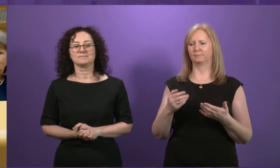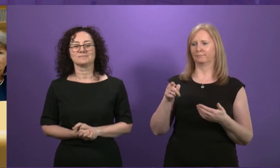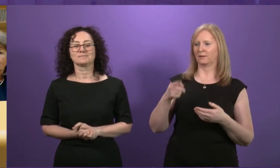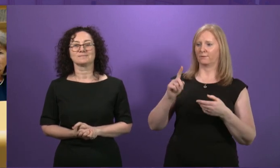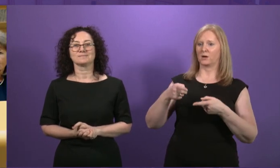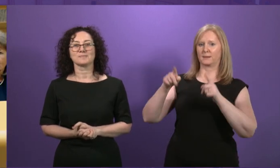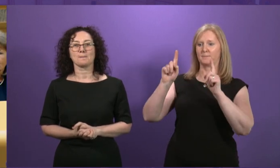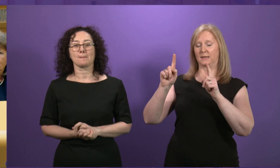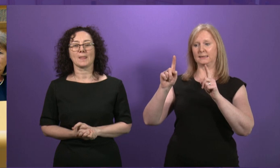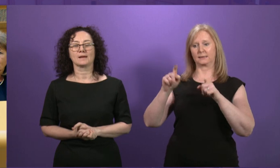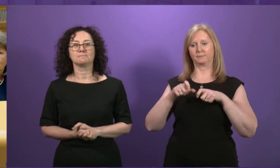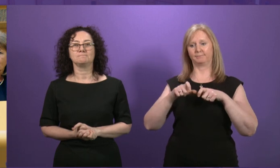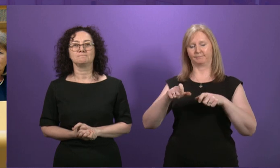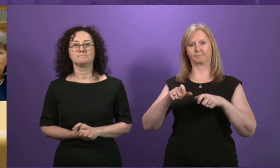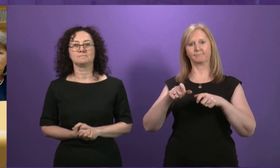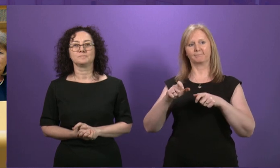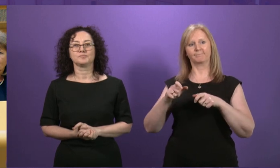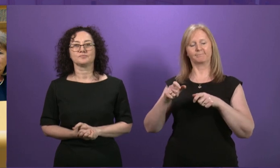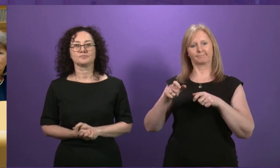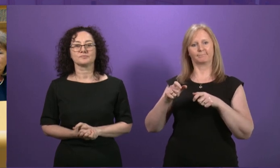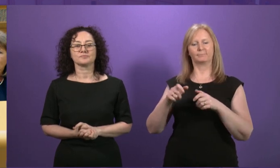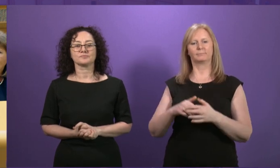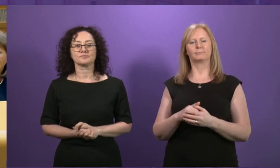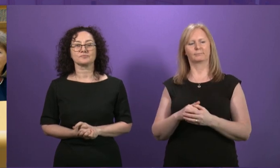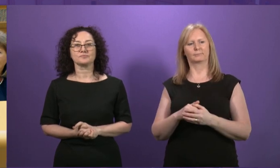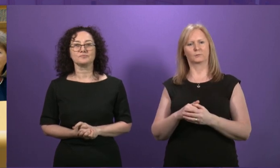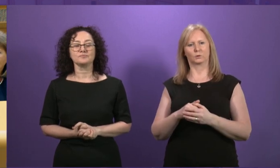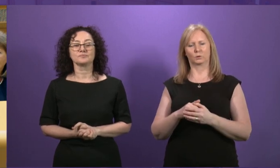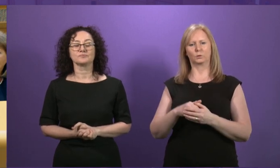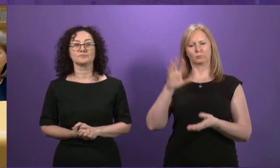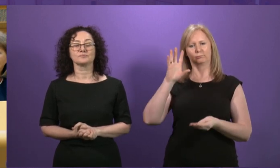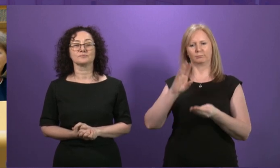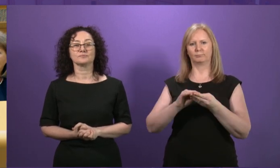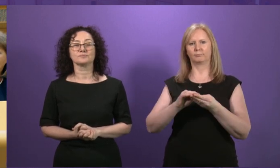remains in office. According to its deputy leader, the SNP is preparing to launch a new